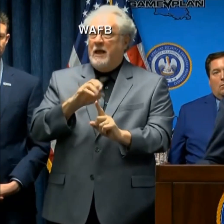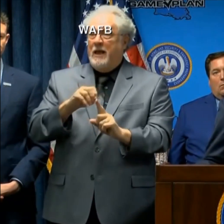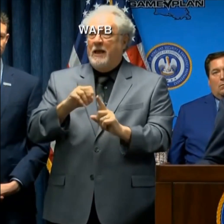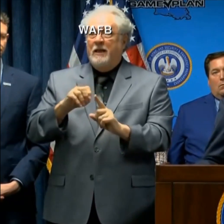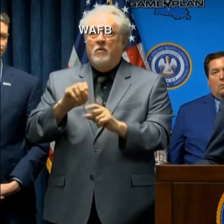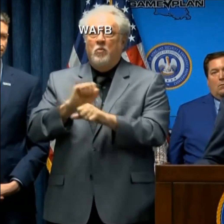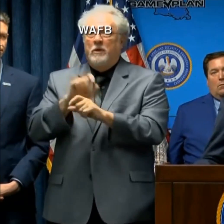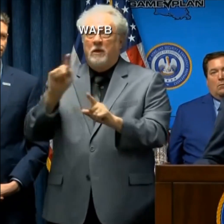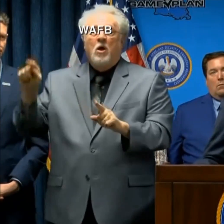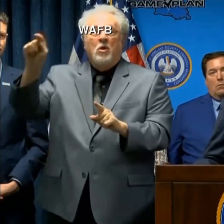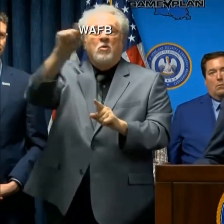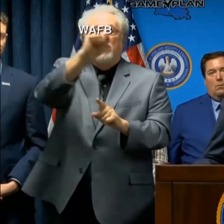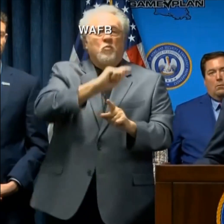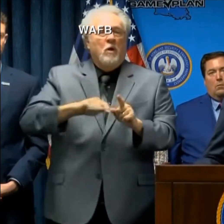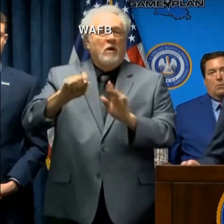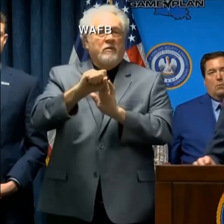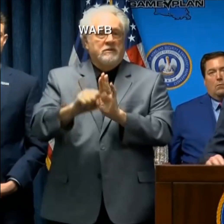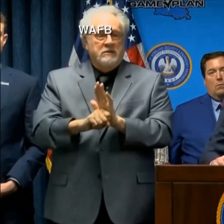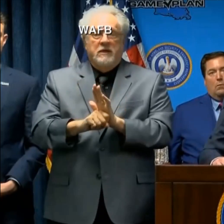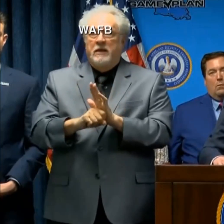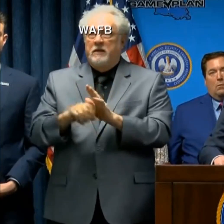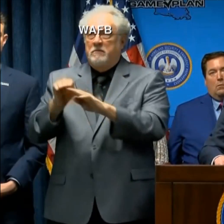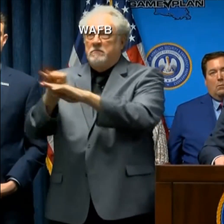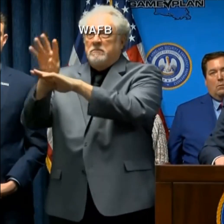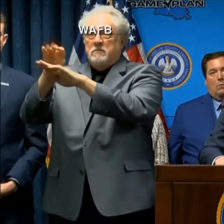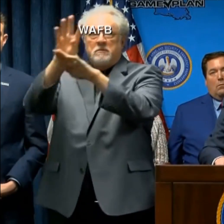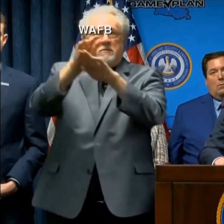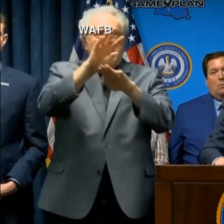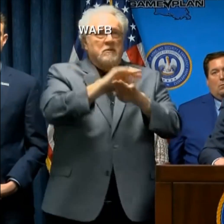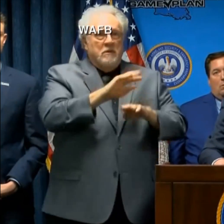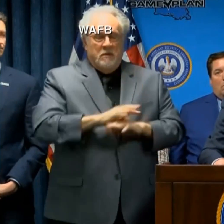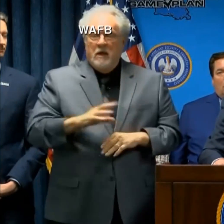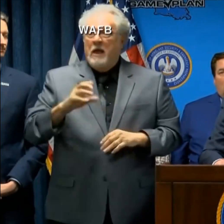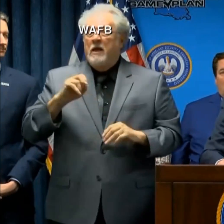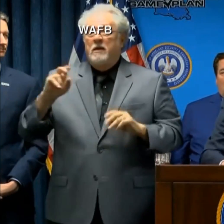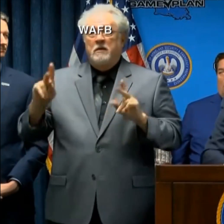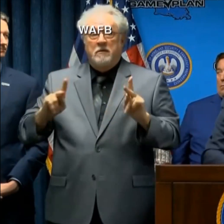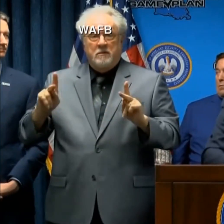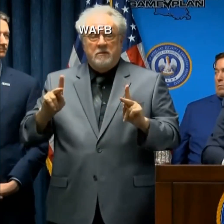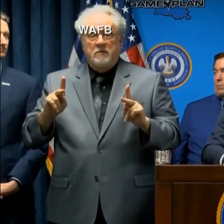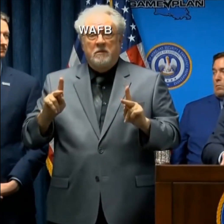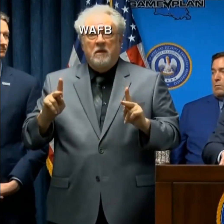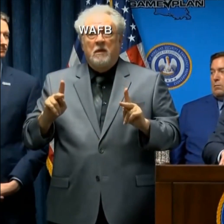around the state to advise their facilities and individuals to make sure